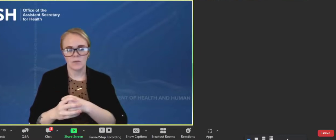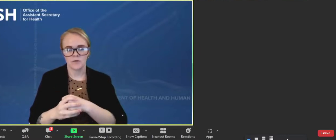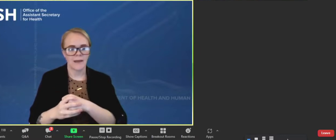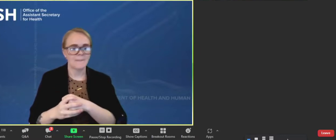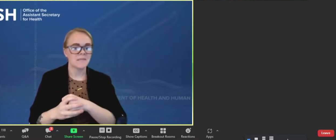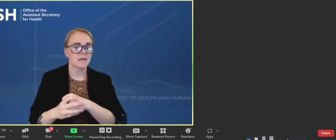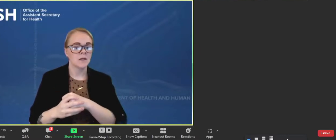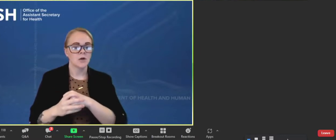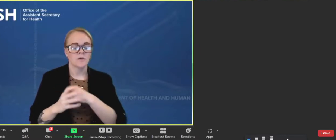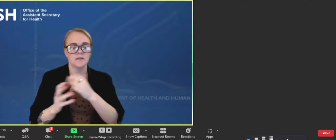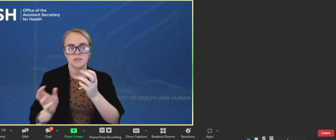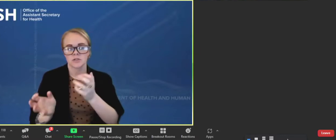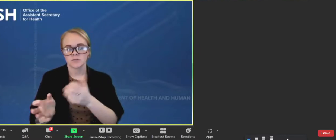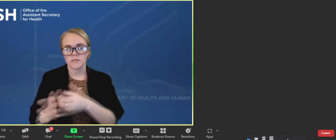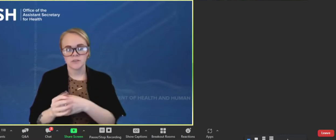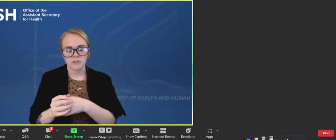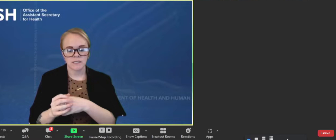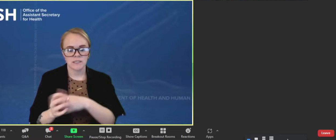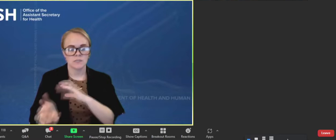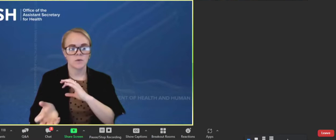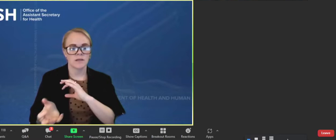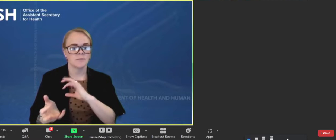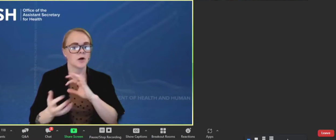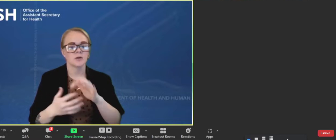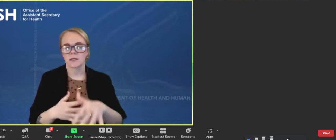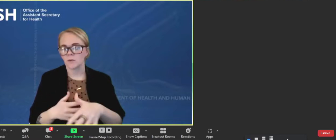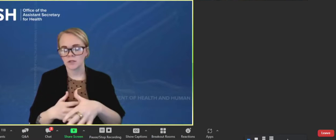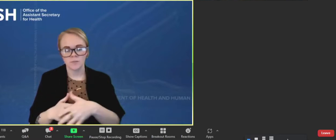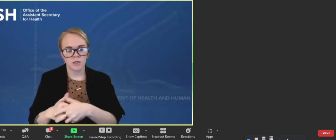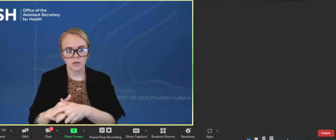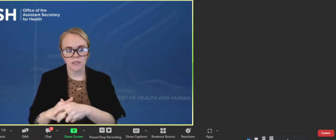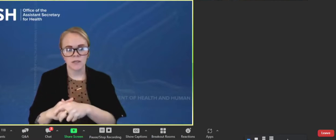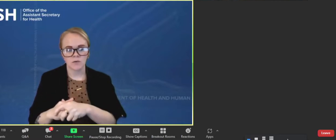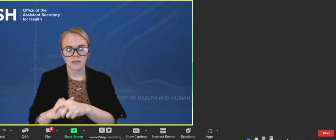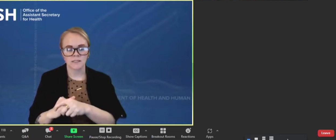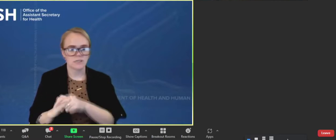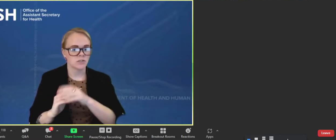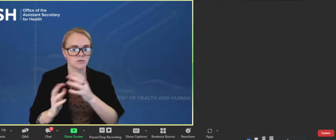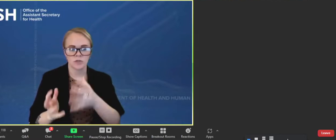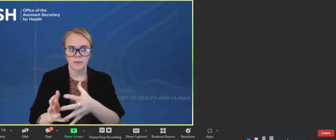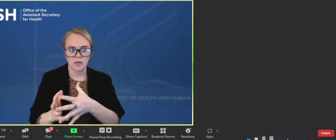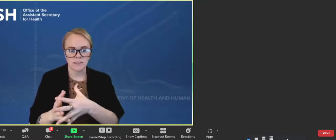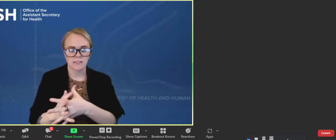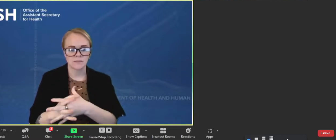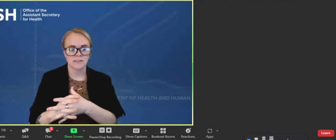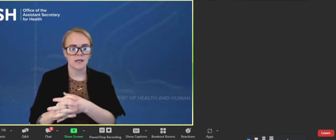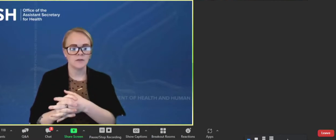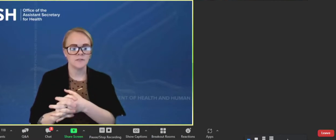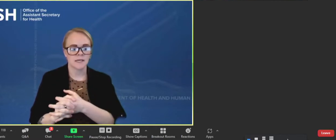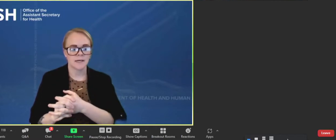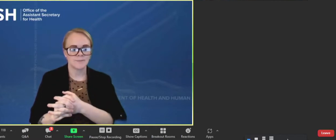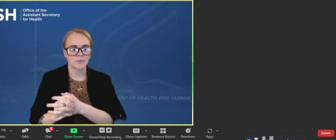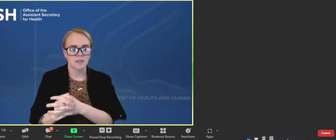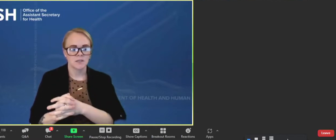Whether that be with additional resources, with partnering with community organizations or communities themselves,